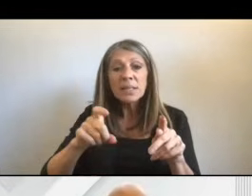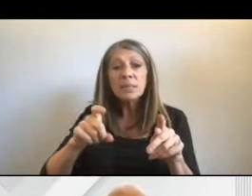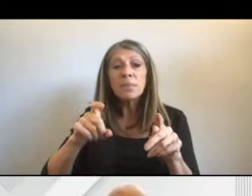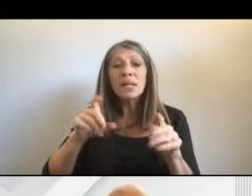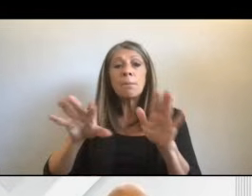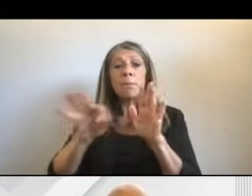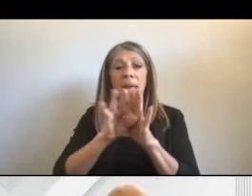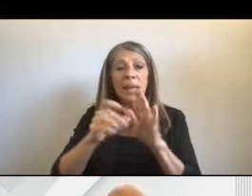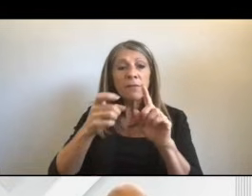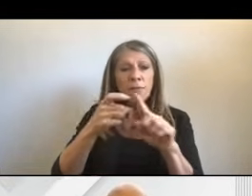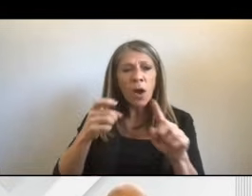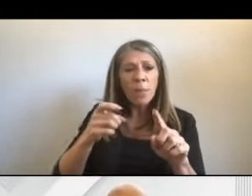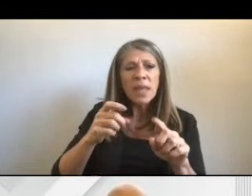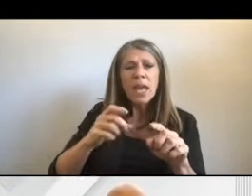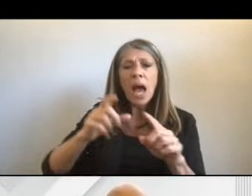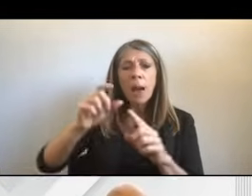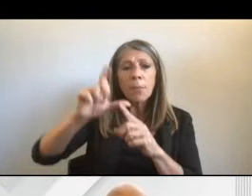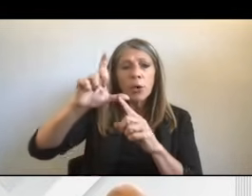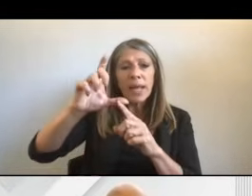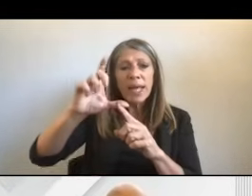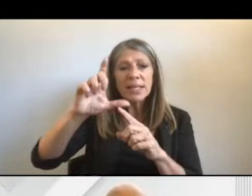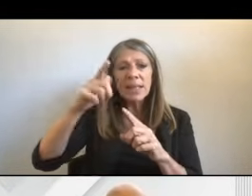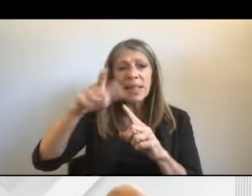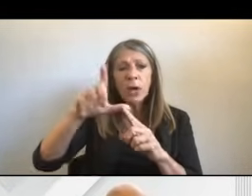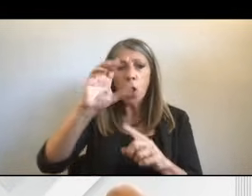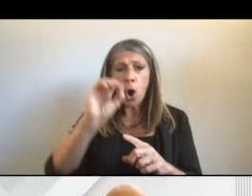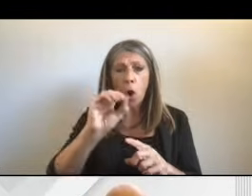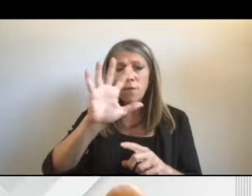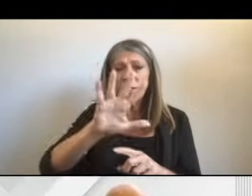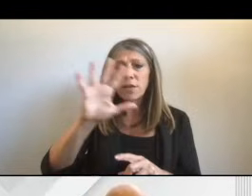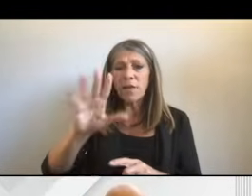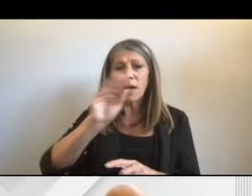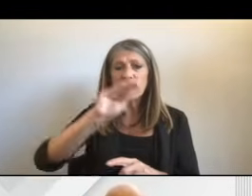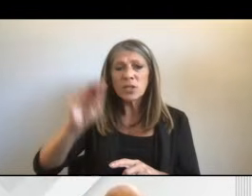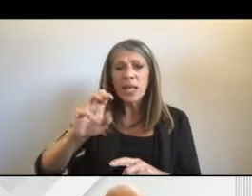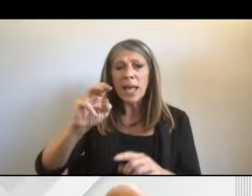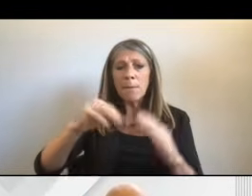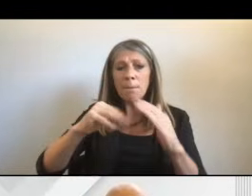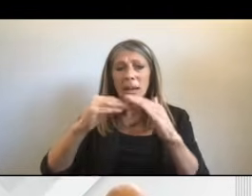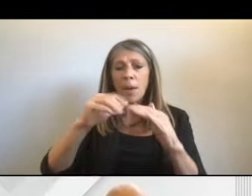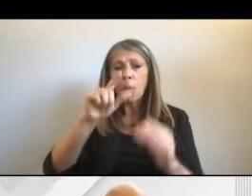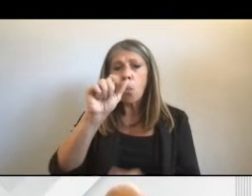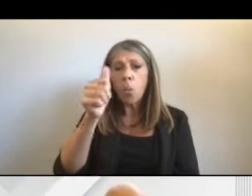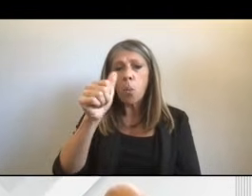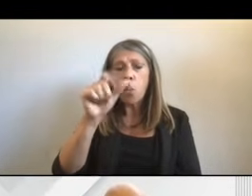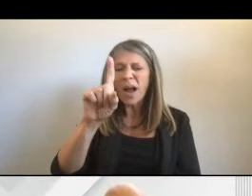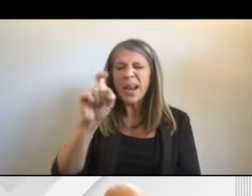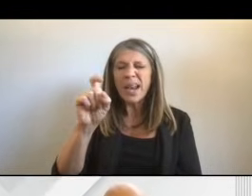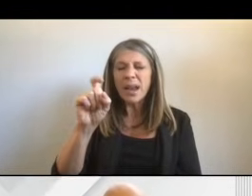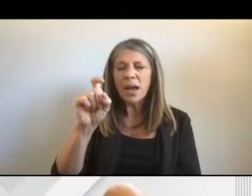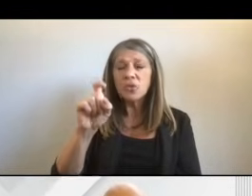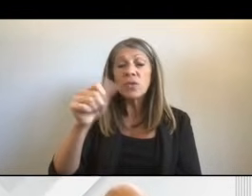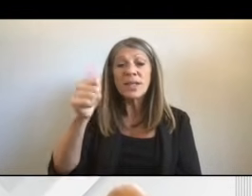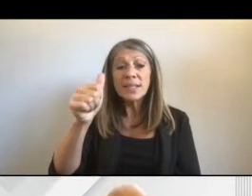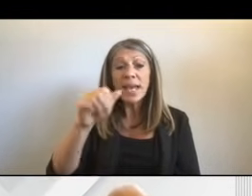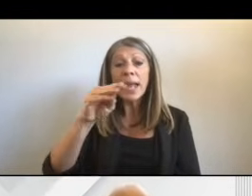"O" is 55 percent minimum and 110 percent maximum of the height of the uppercase letter "I".